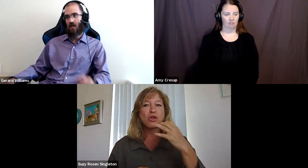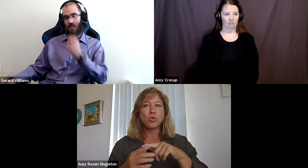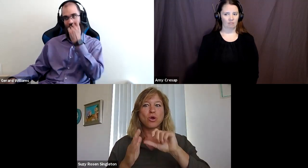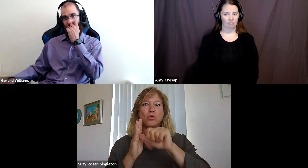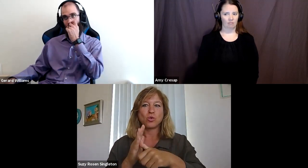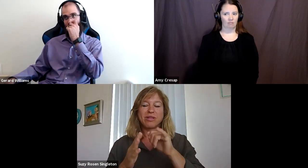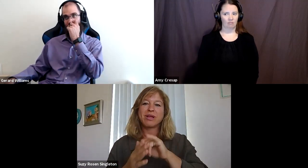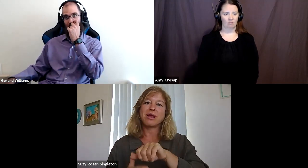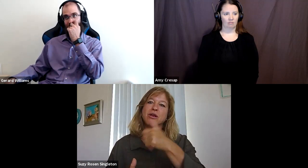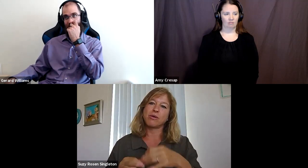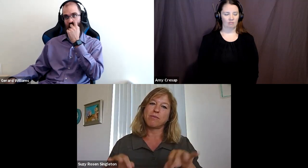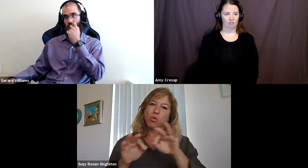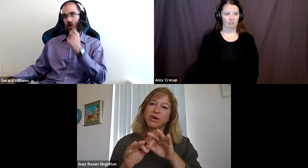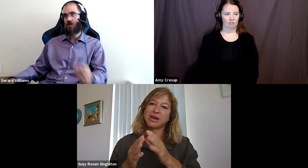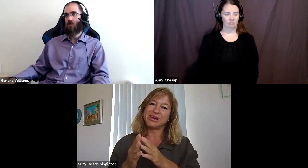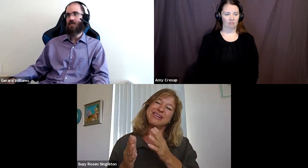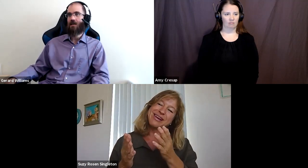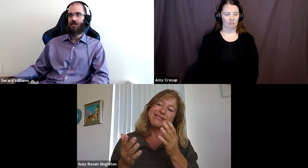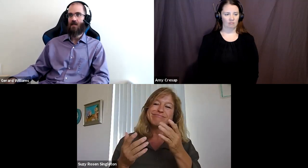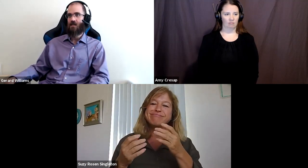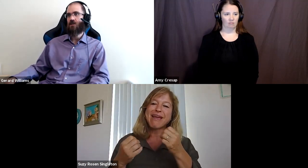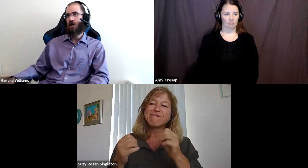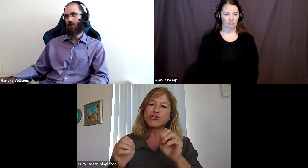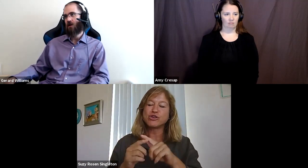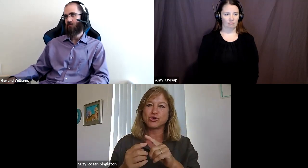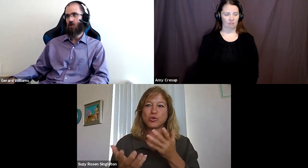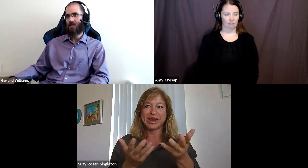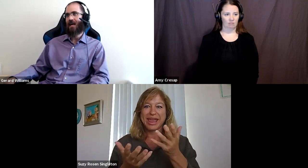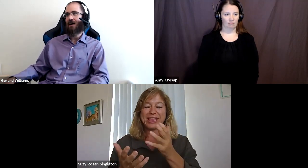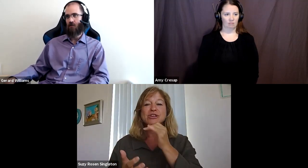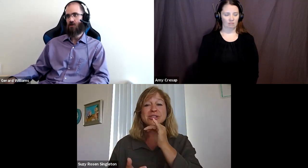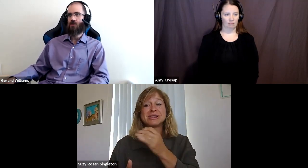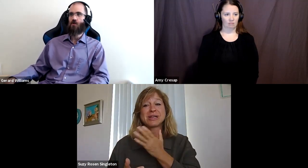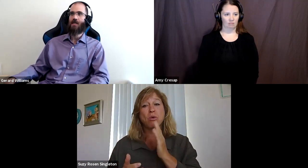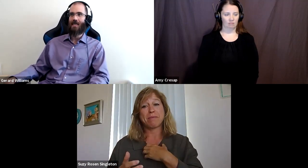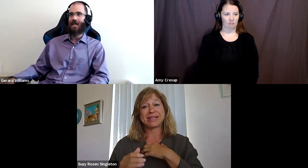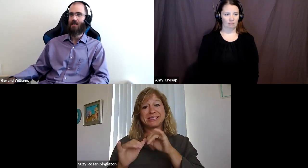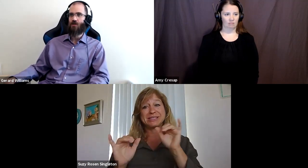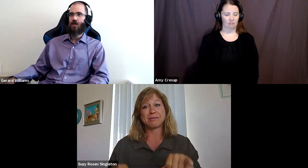While it's not on the slide, I do also want to emphasize another important effort to engage